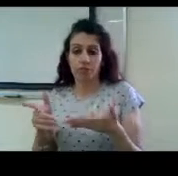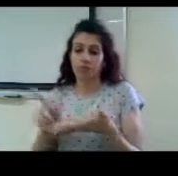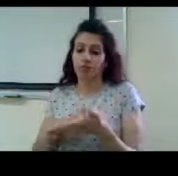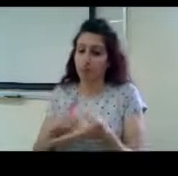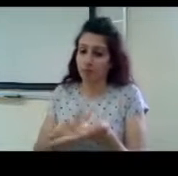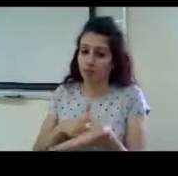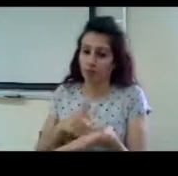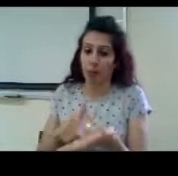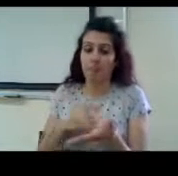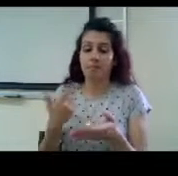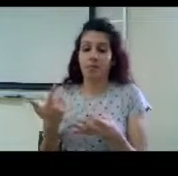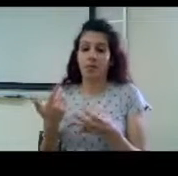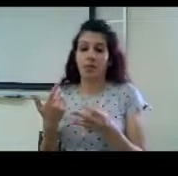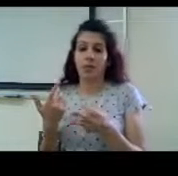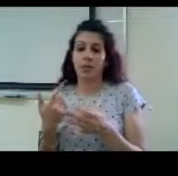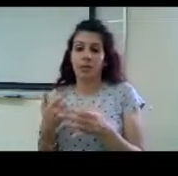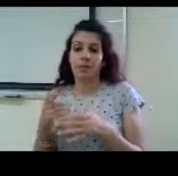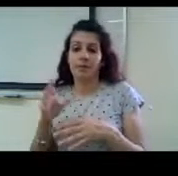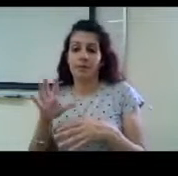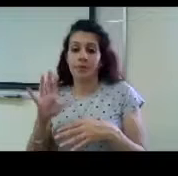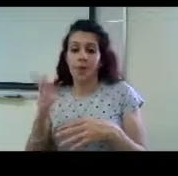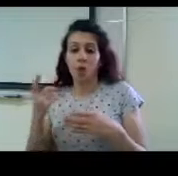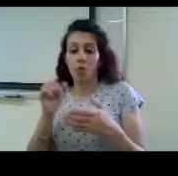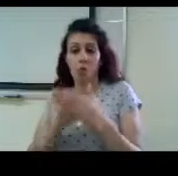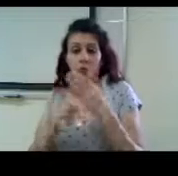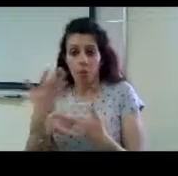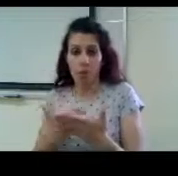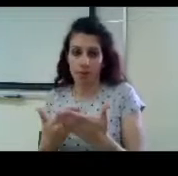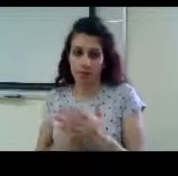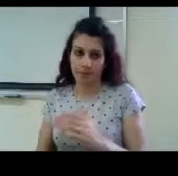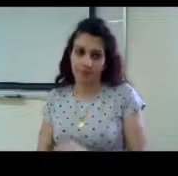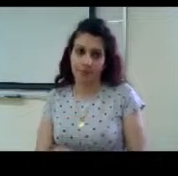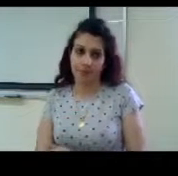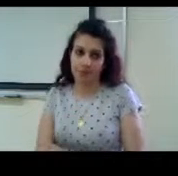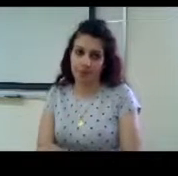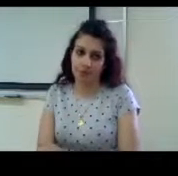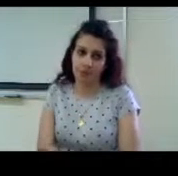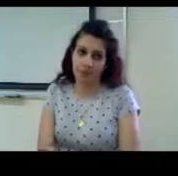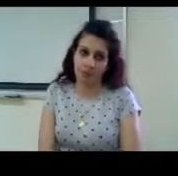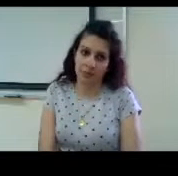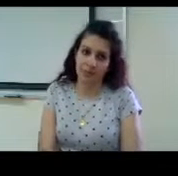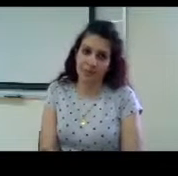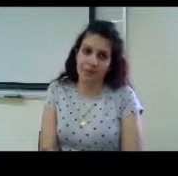workers teachers and other people were in the community to help raise awareness